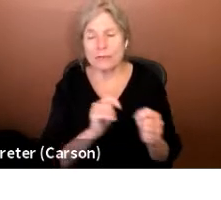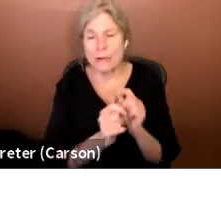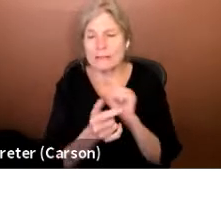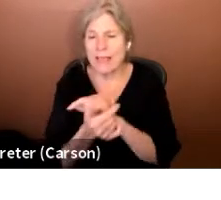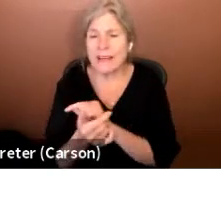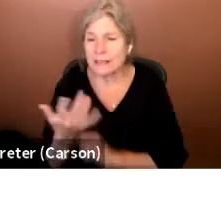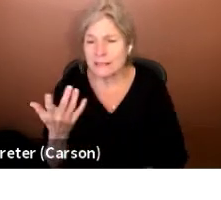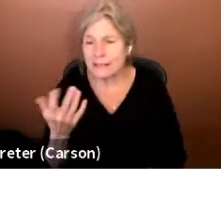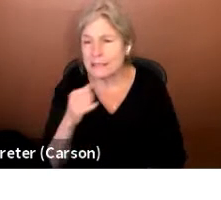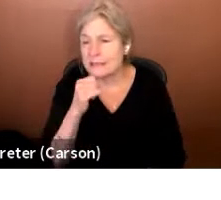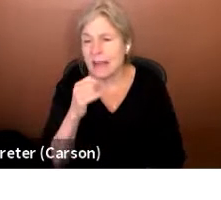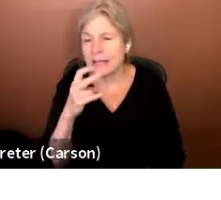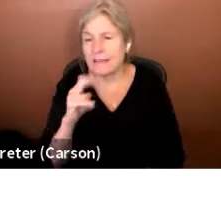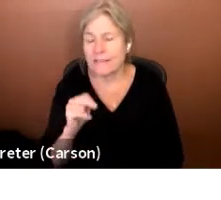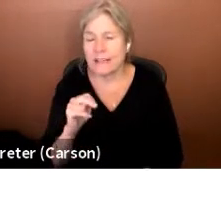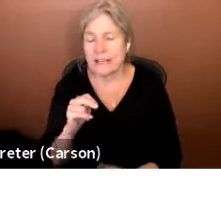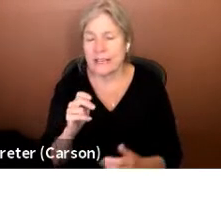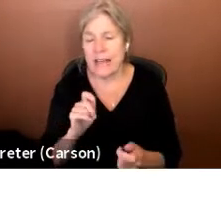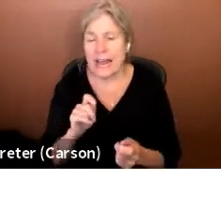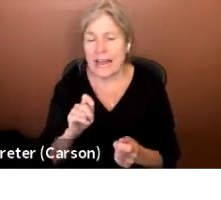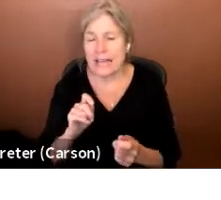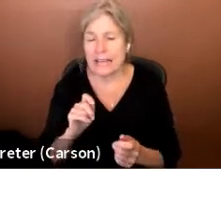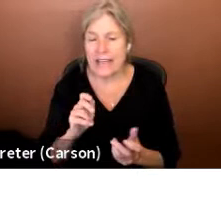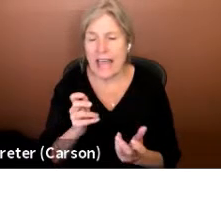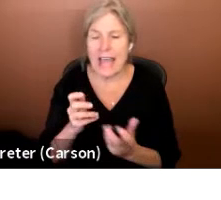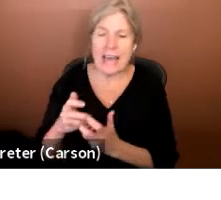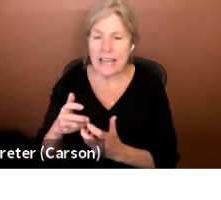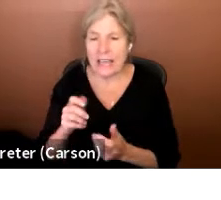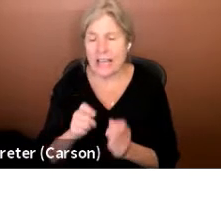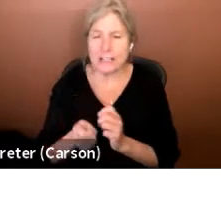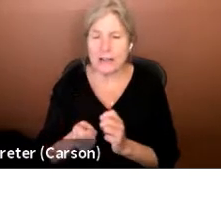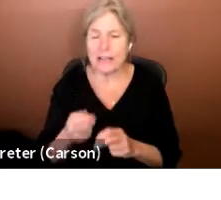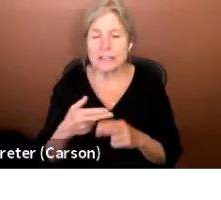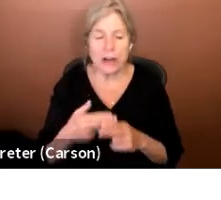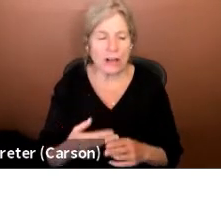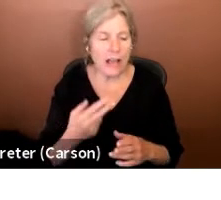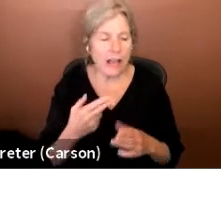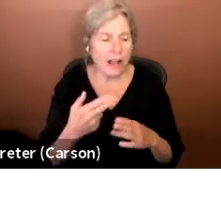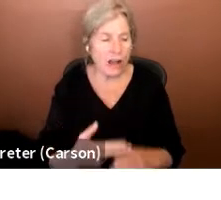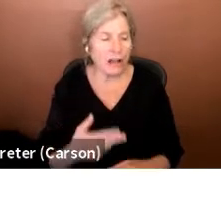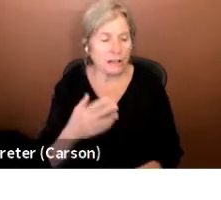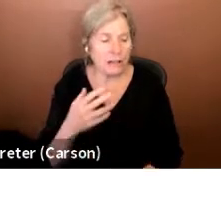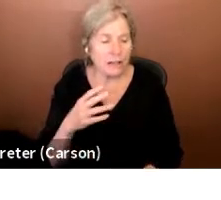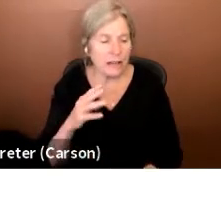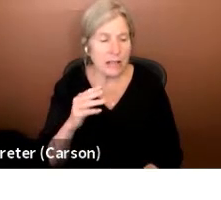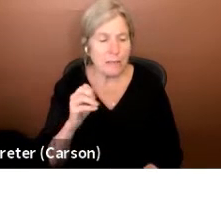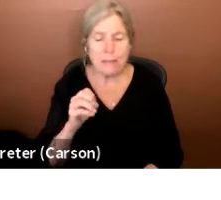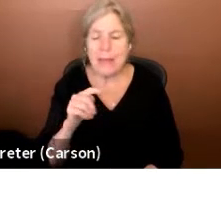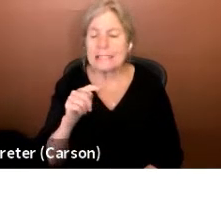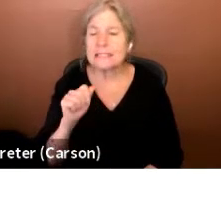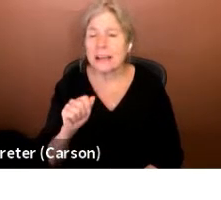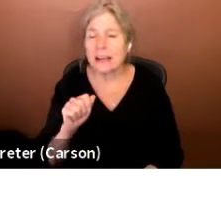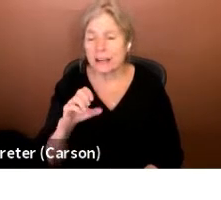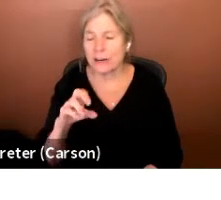even an adaptation. It's called meta creation in my research. Meta